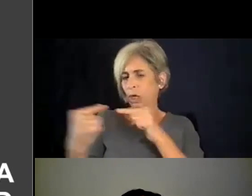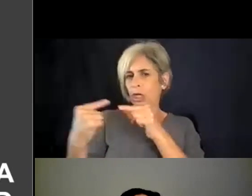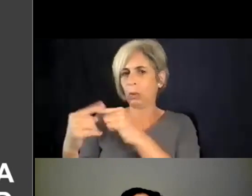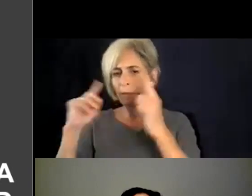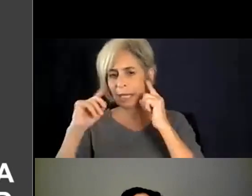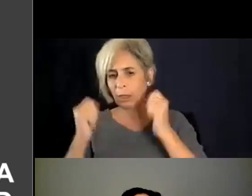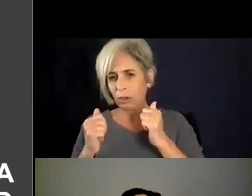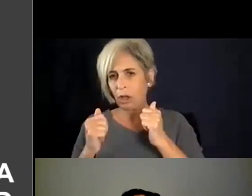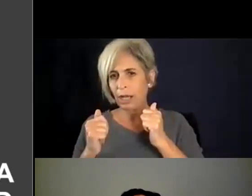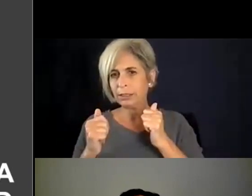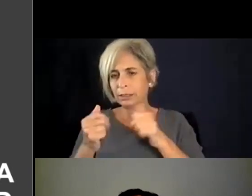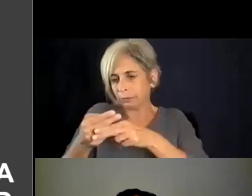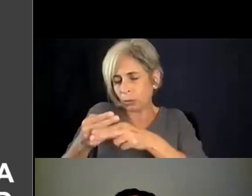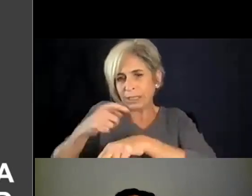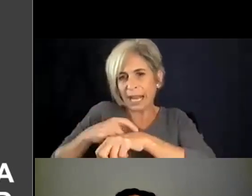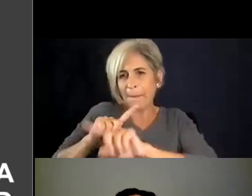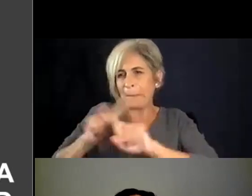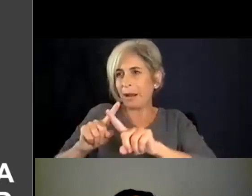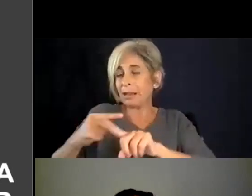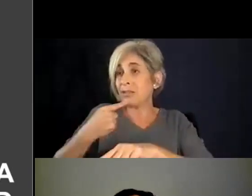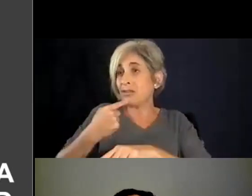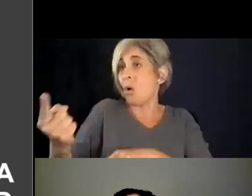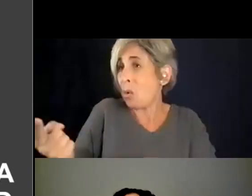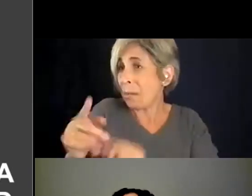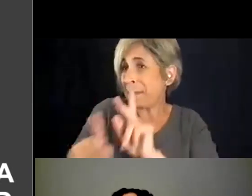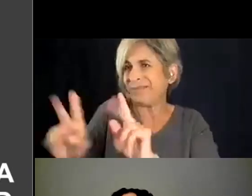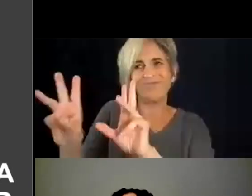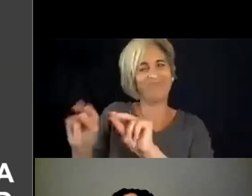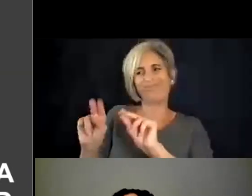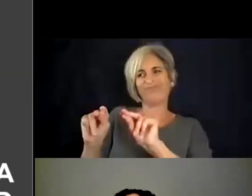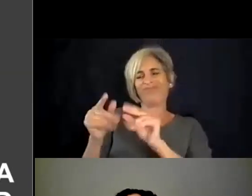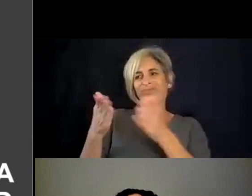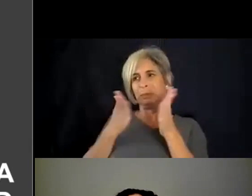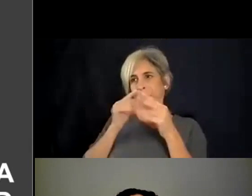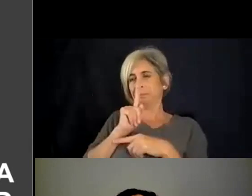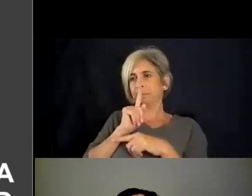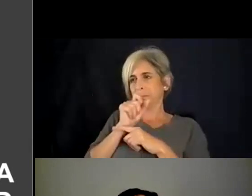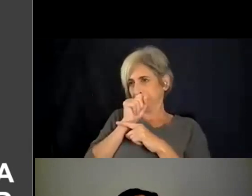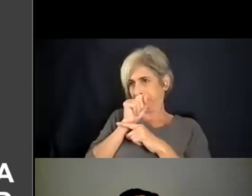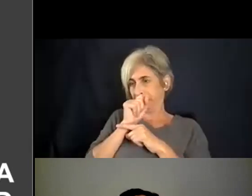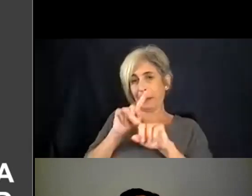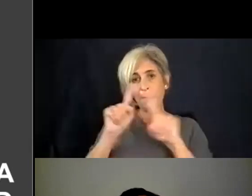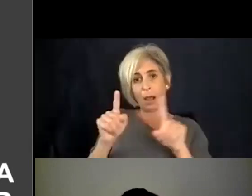some time I never really spoke about it publicly and it wasn't until I was at a RLF continuing education event in 2019 that I